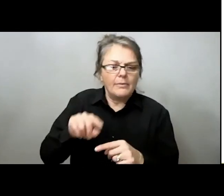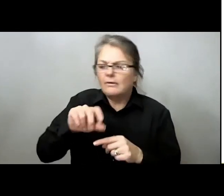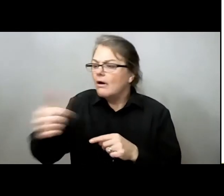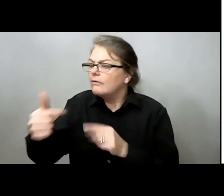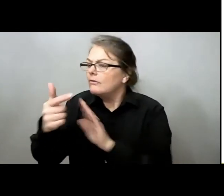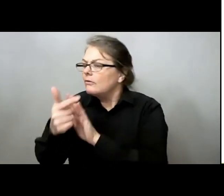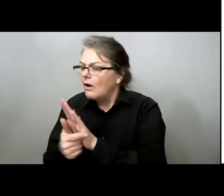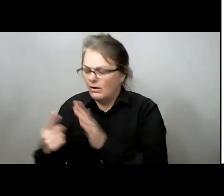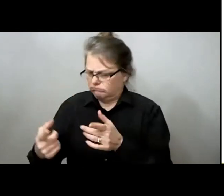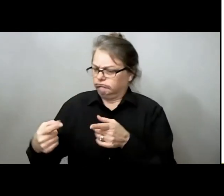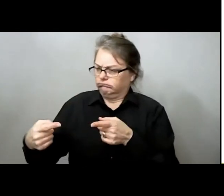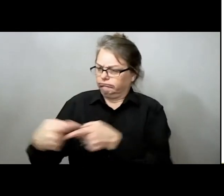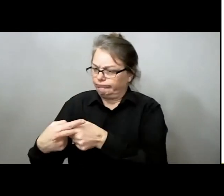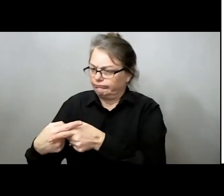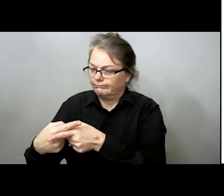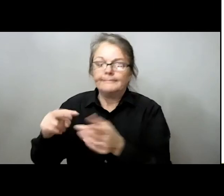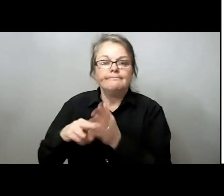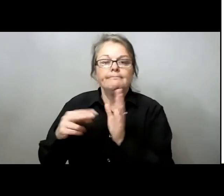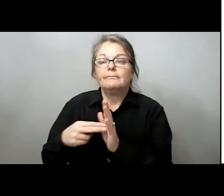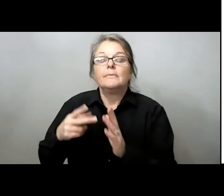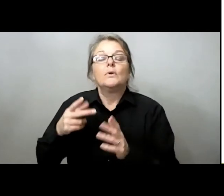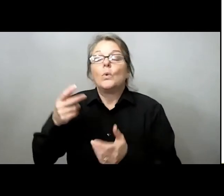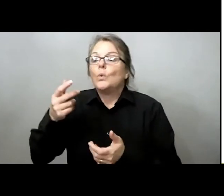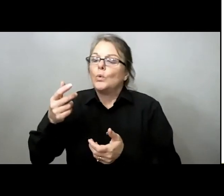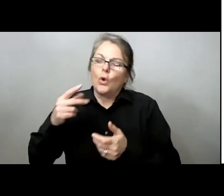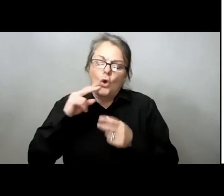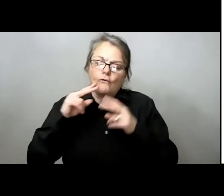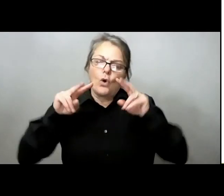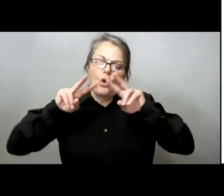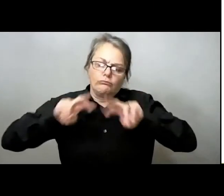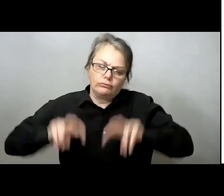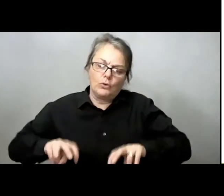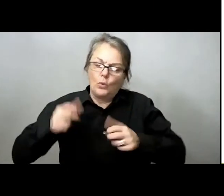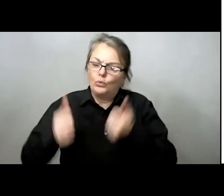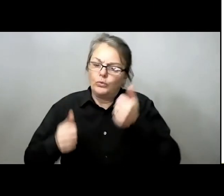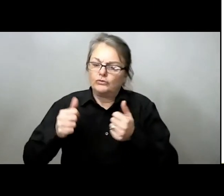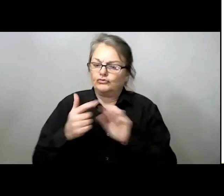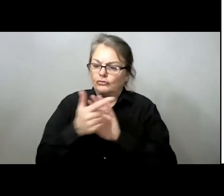THE LAW THAT OFFERS THE HIGHEST LEVEL OF ACCESSIBILITY COMES FIRST.